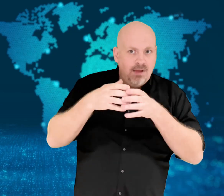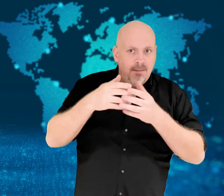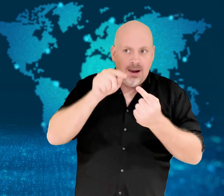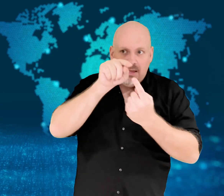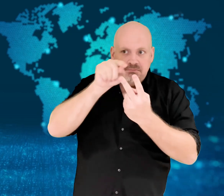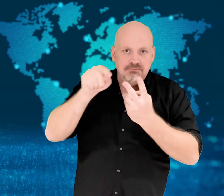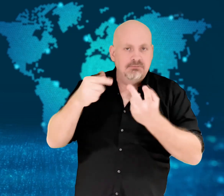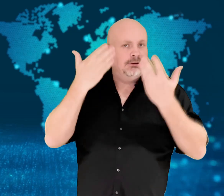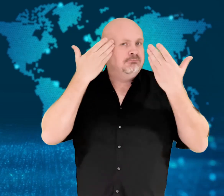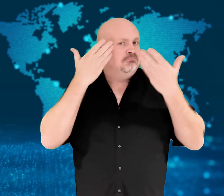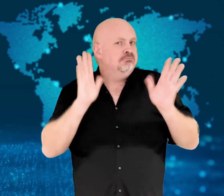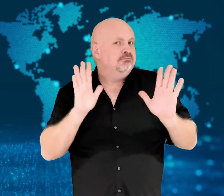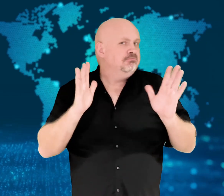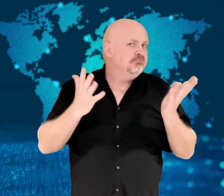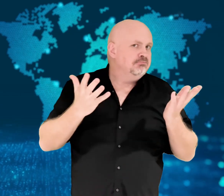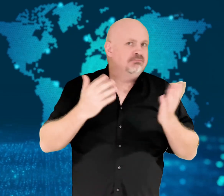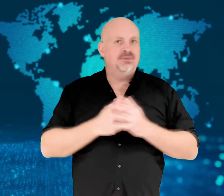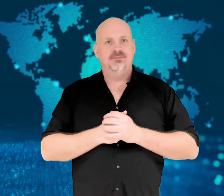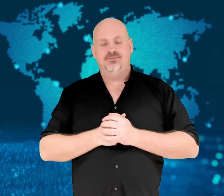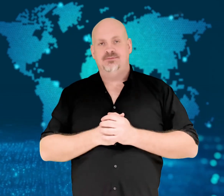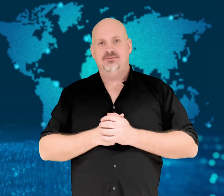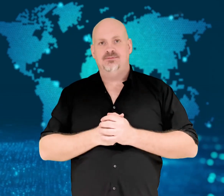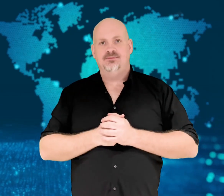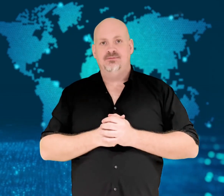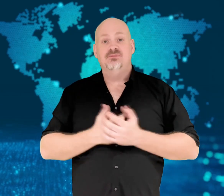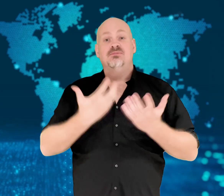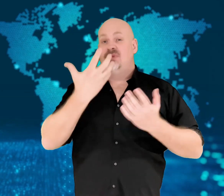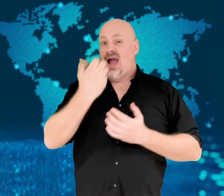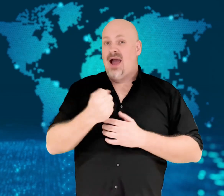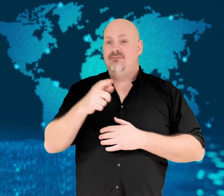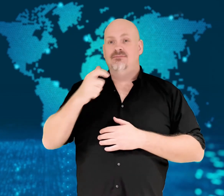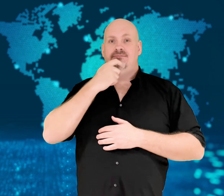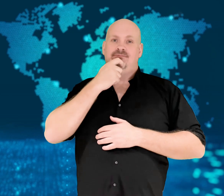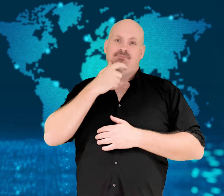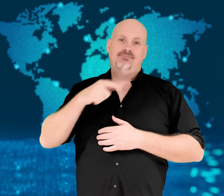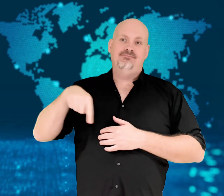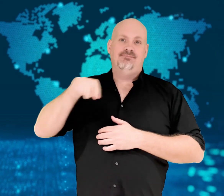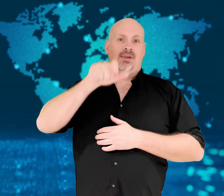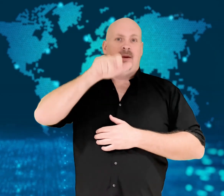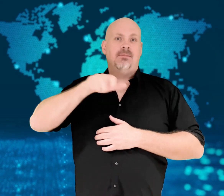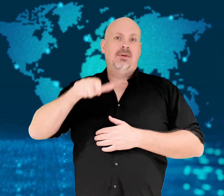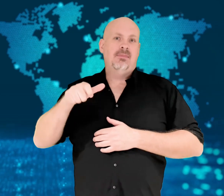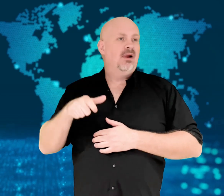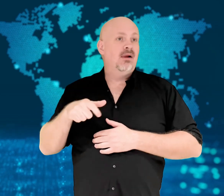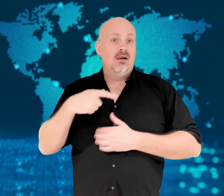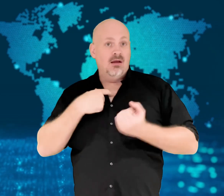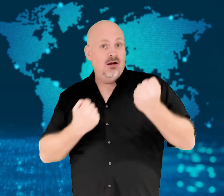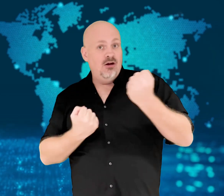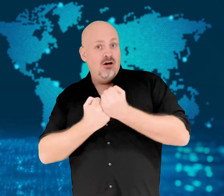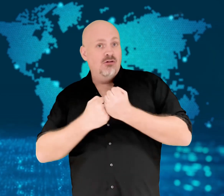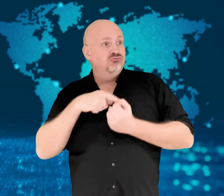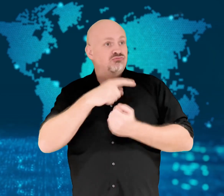It is not known who will join him on the balcony of Buckingham Palace.